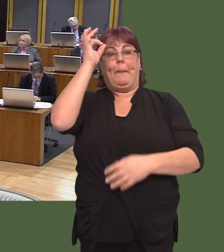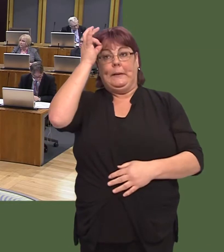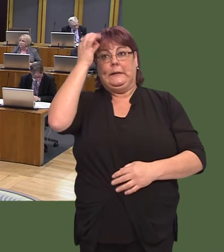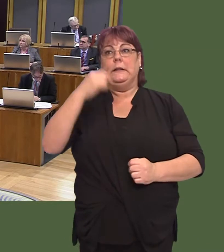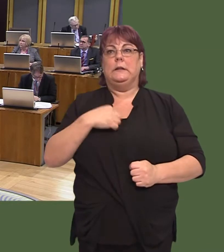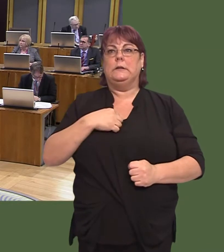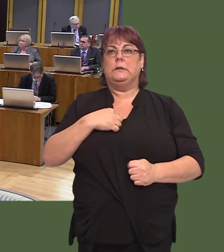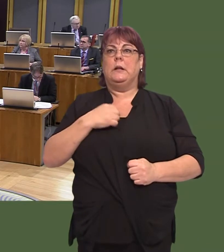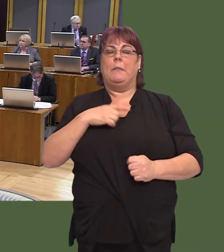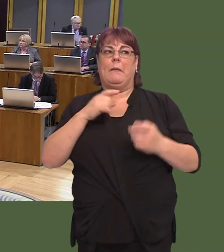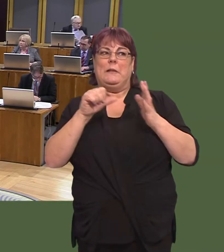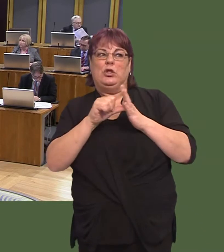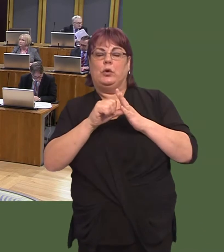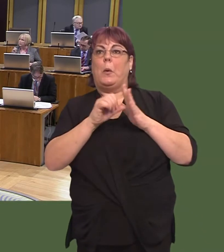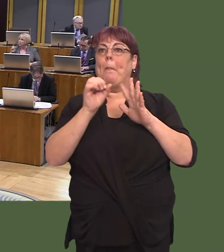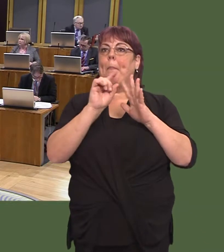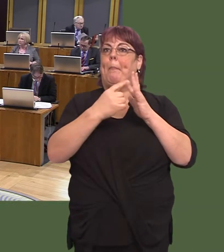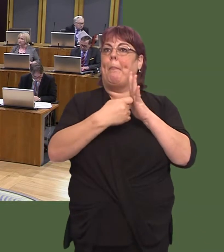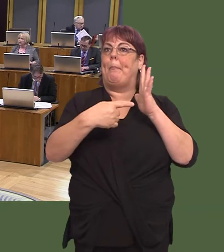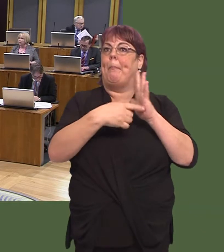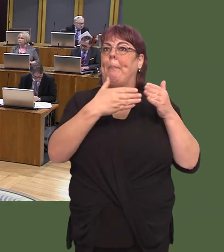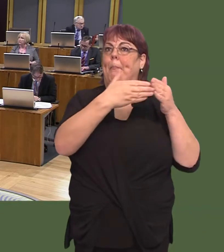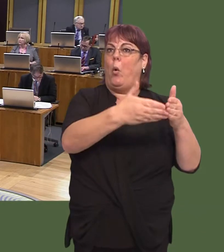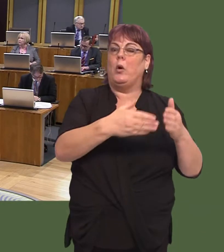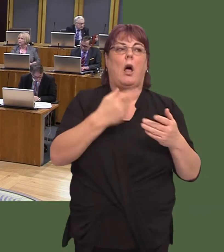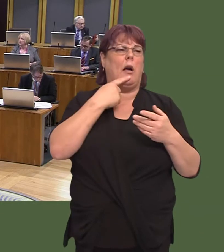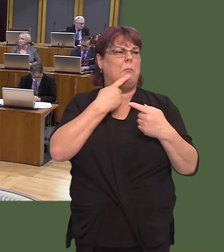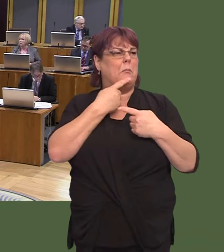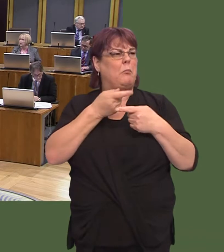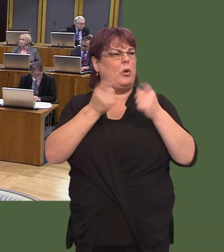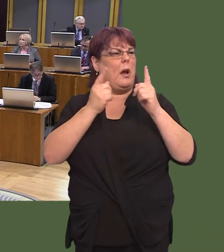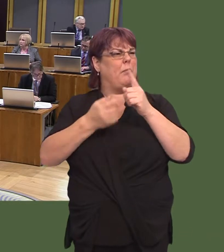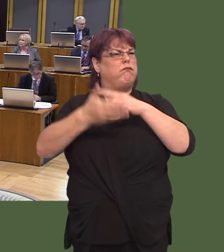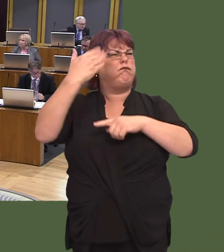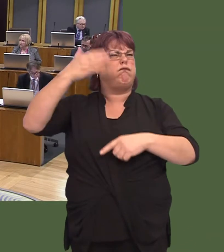I discussed it months ago with Leo Varadkar, when he became Taoiseach, and made it clear